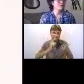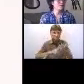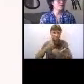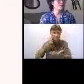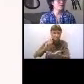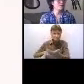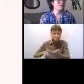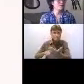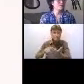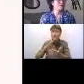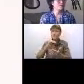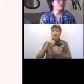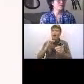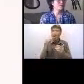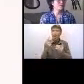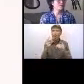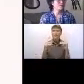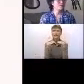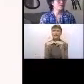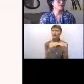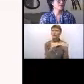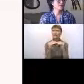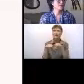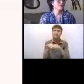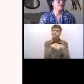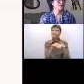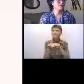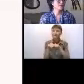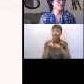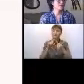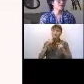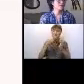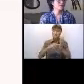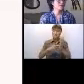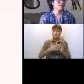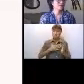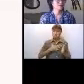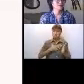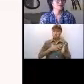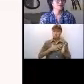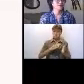man to to identify with because I think oftentimes it is it really I think clarifies to me, the